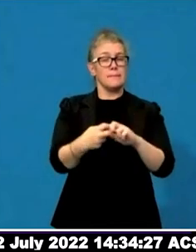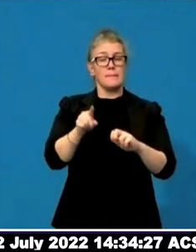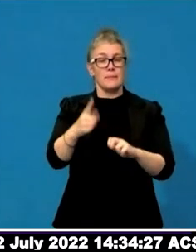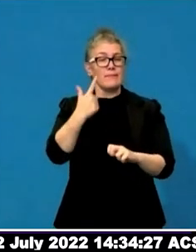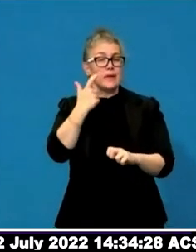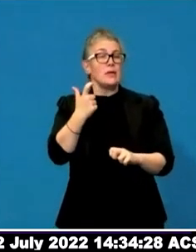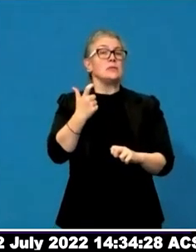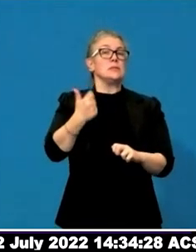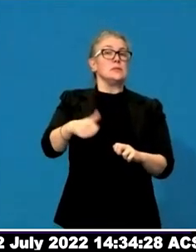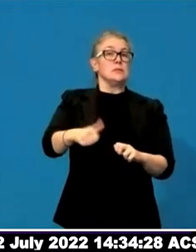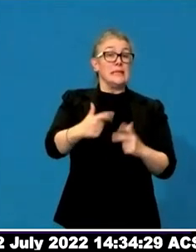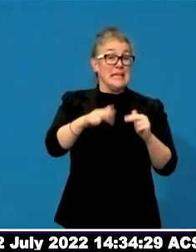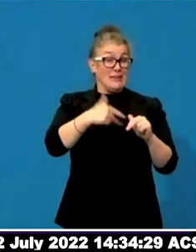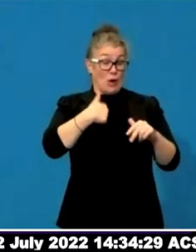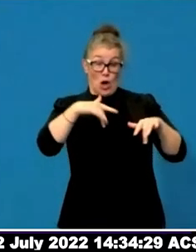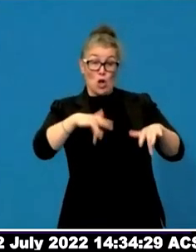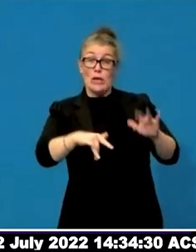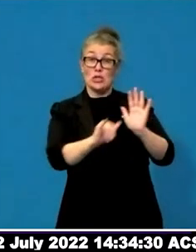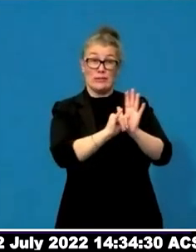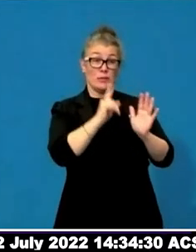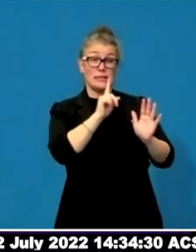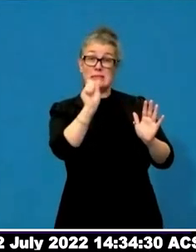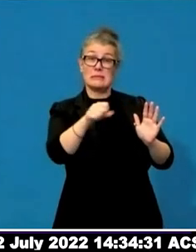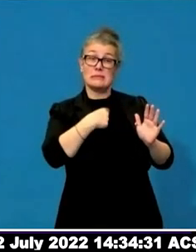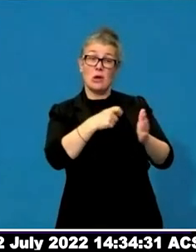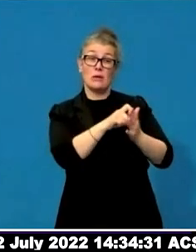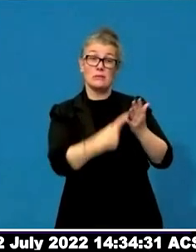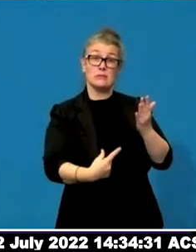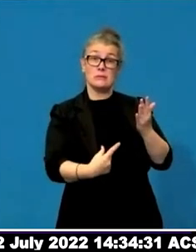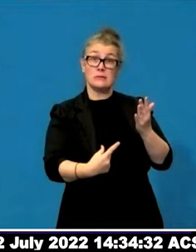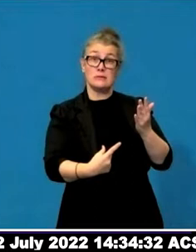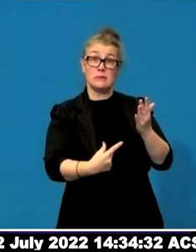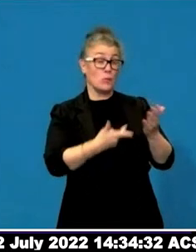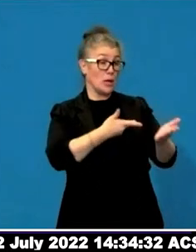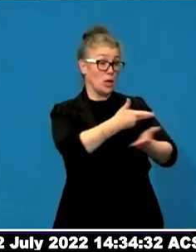So if you don't identify and you're talking to NDIA planners and they -